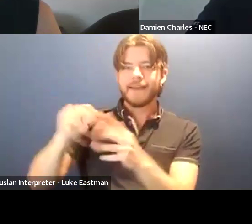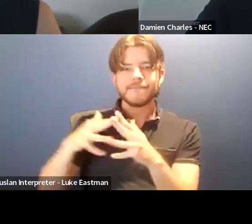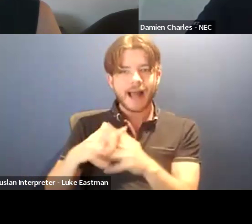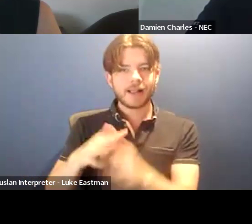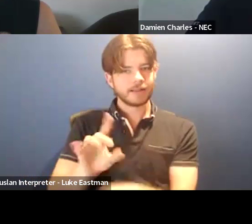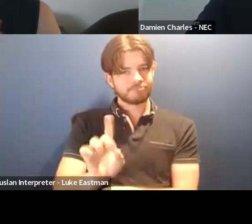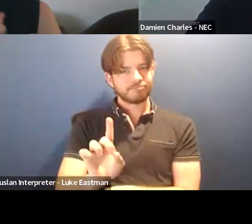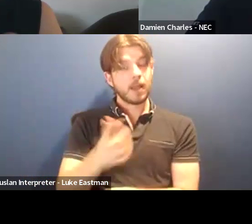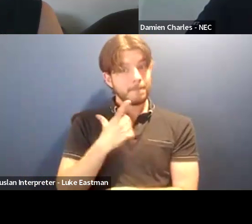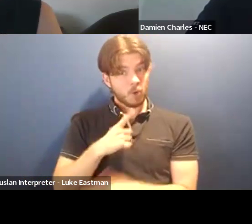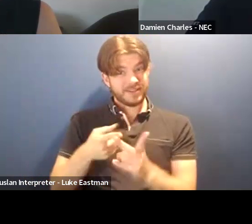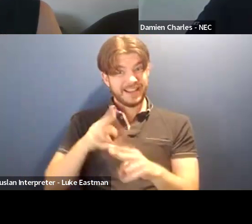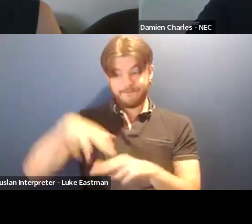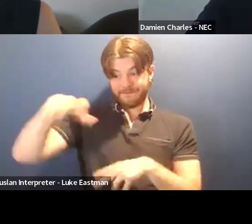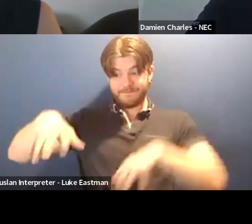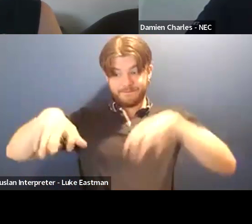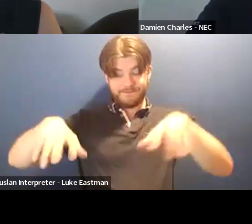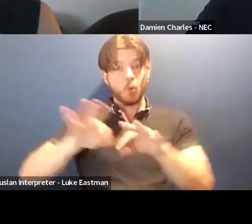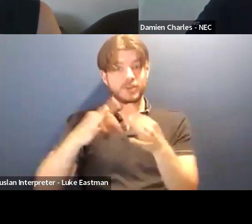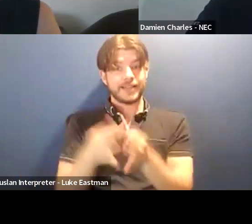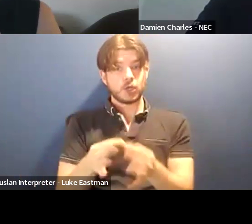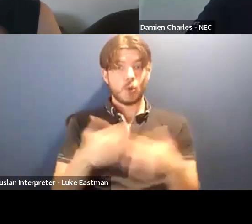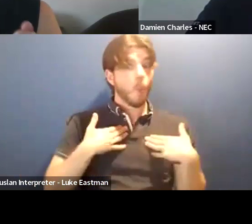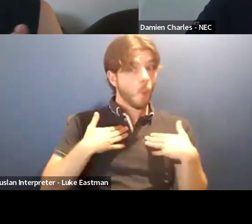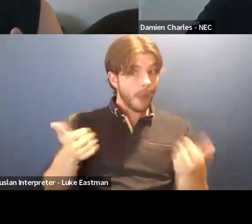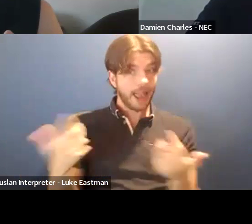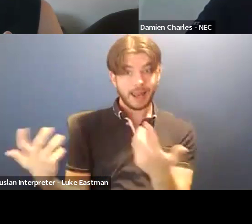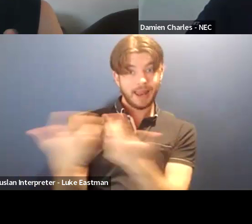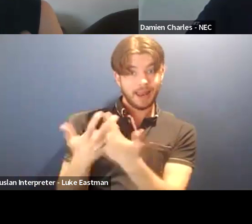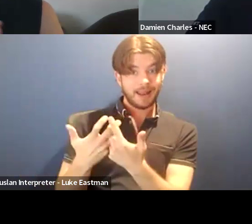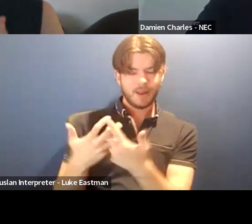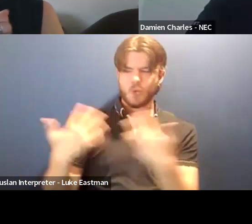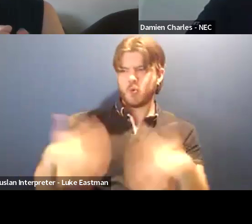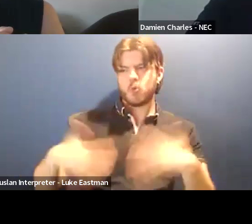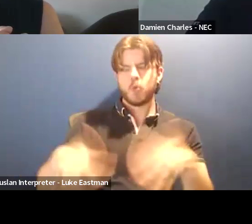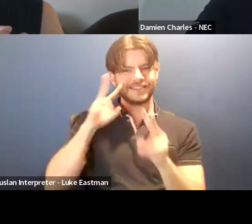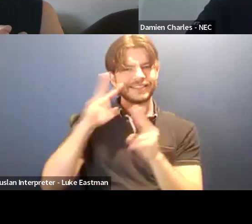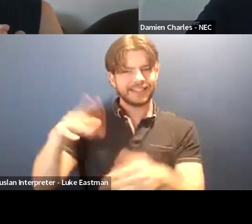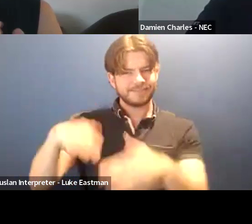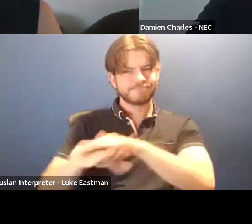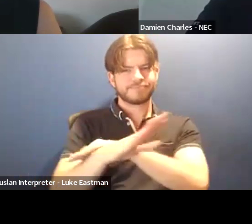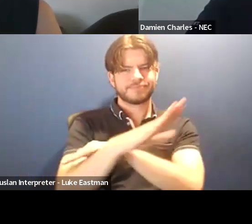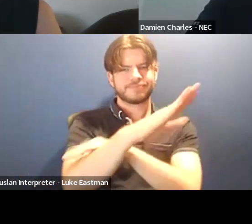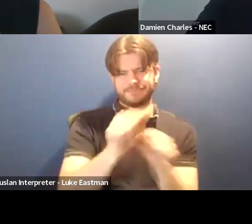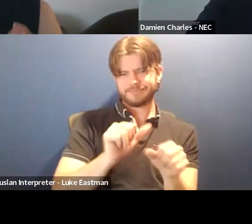organisations you can work together and we really saw this in Ticket to Work